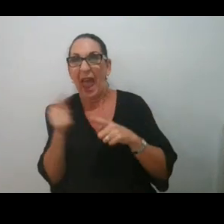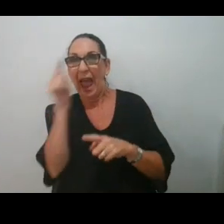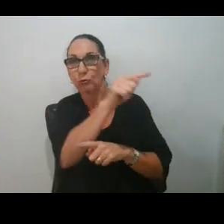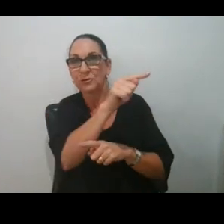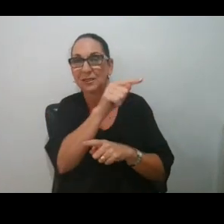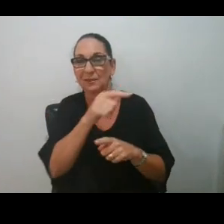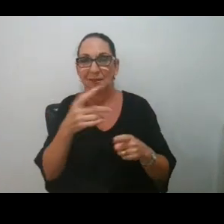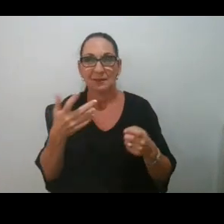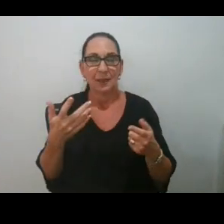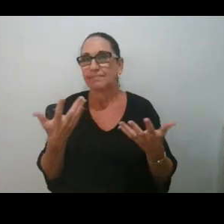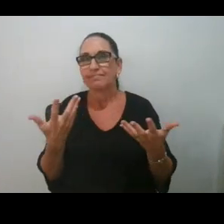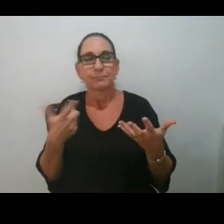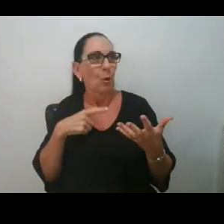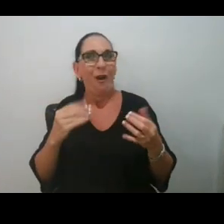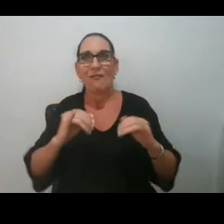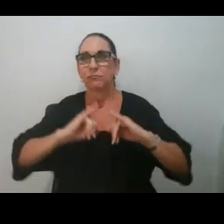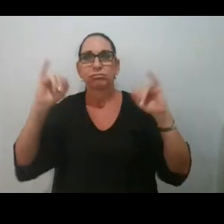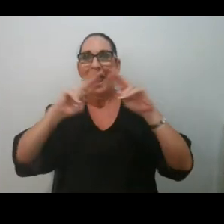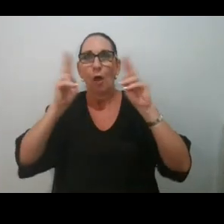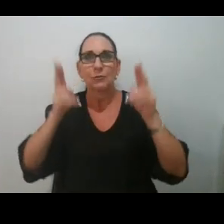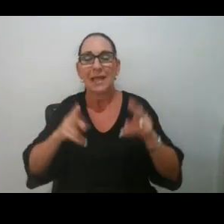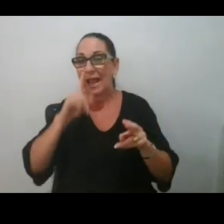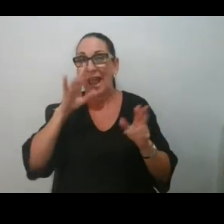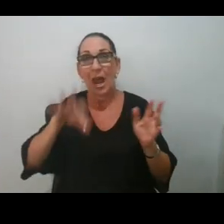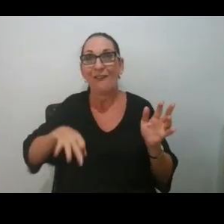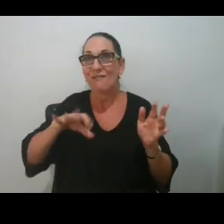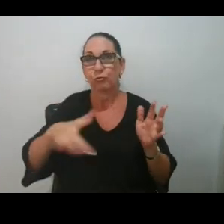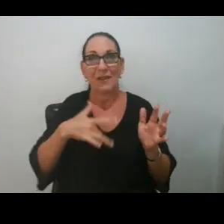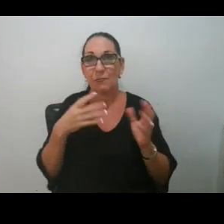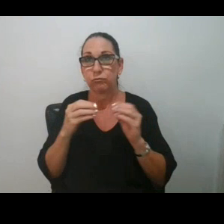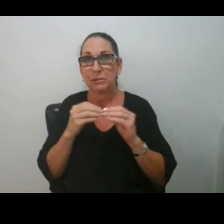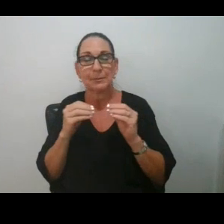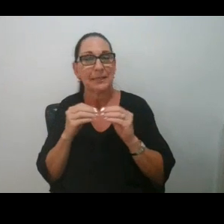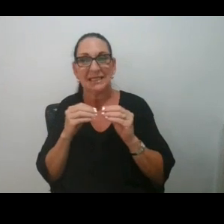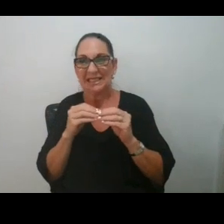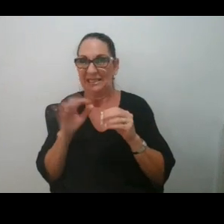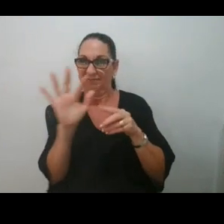housing in the Brisbane area so while certainly you might look at those eligibility requirements